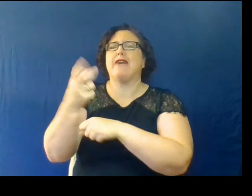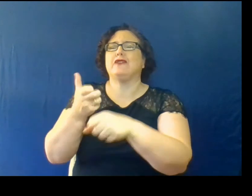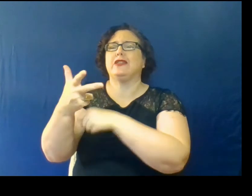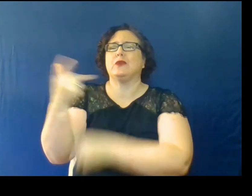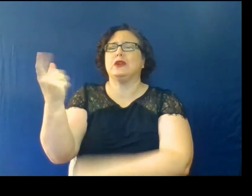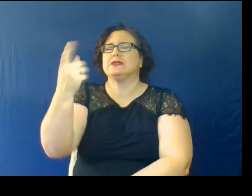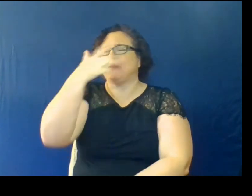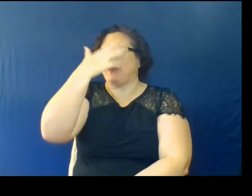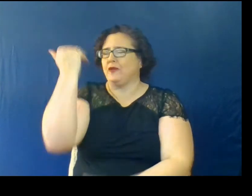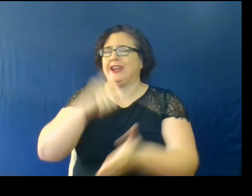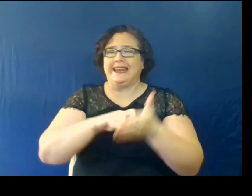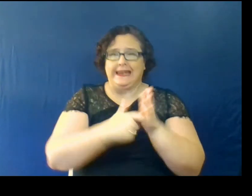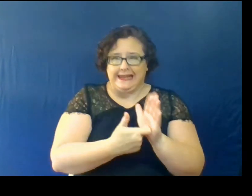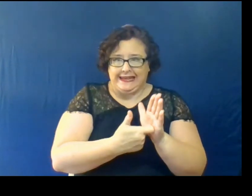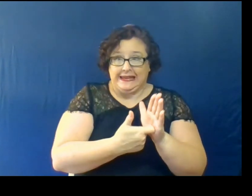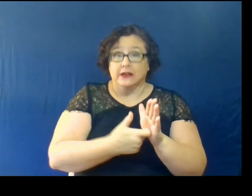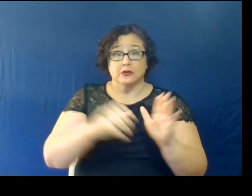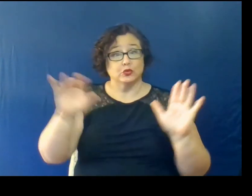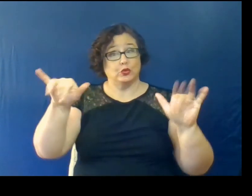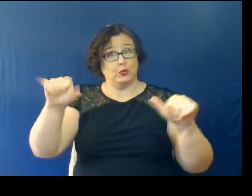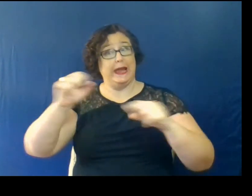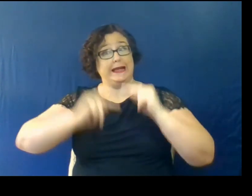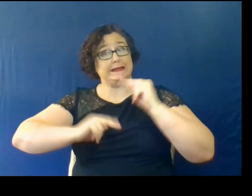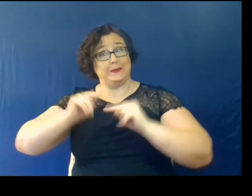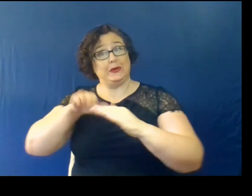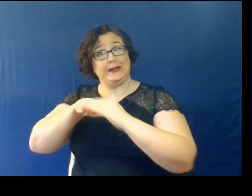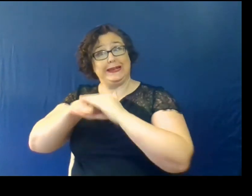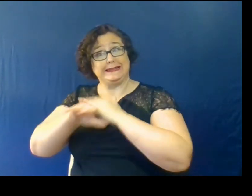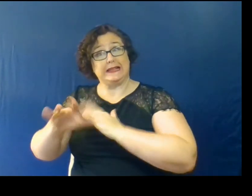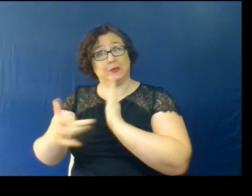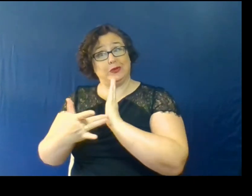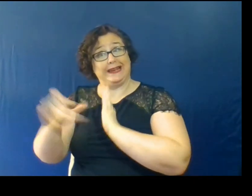while it is an accessible location, if somebody doesn't get the key, guess what? It's not. So